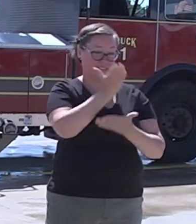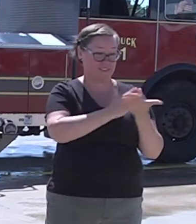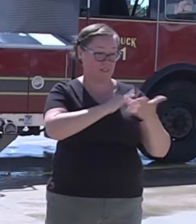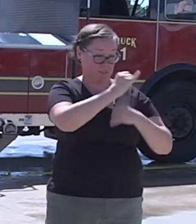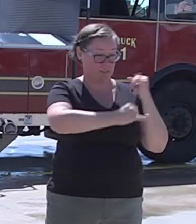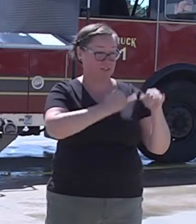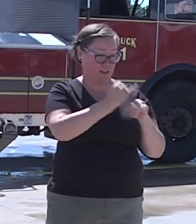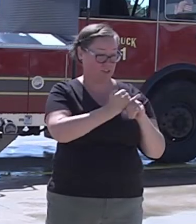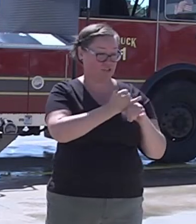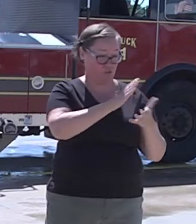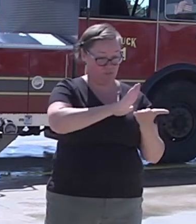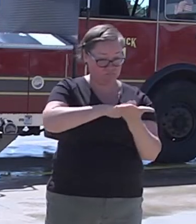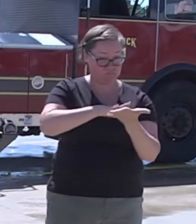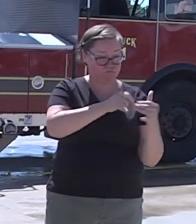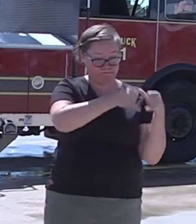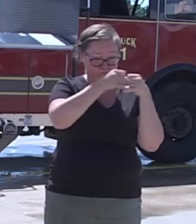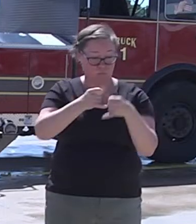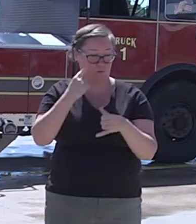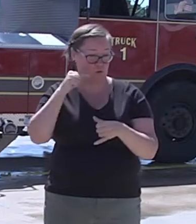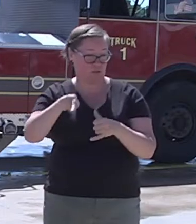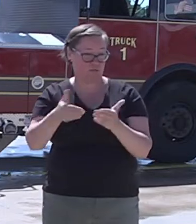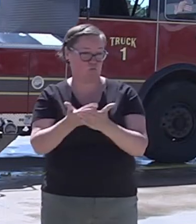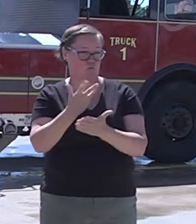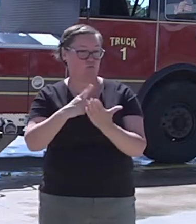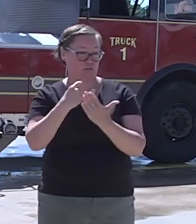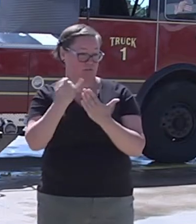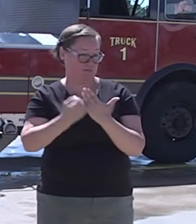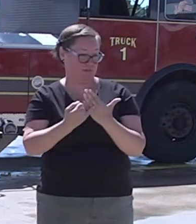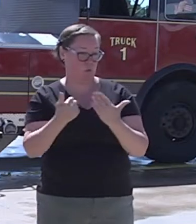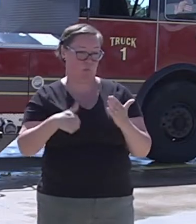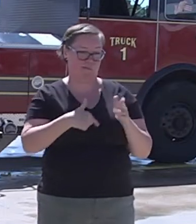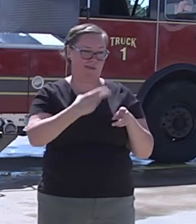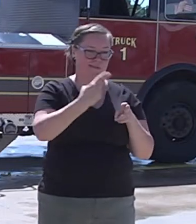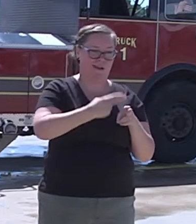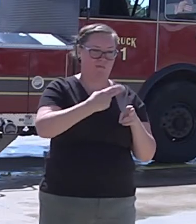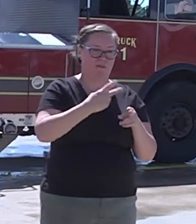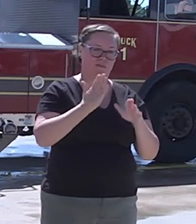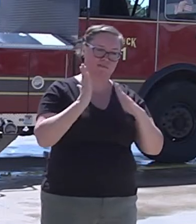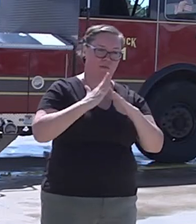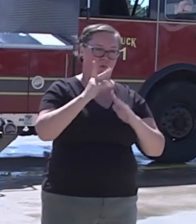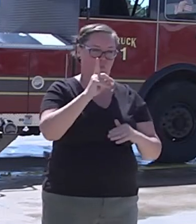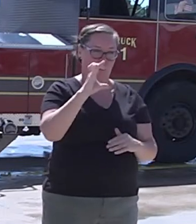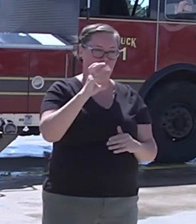project so we've been named in one as one of the top 100 projects in the world for integrated Art